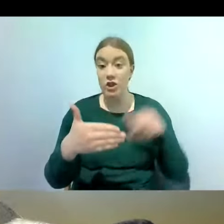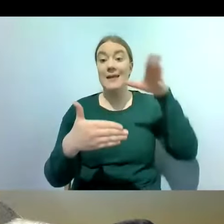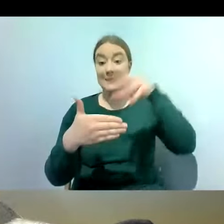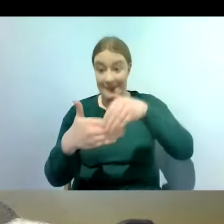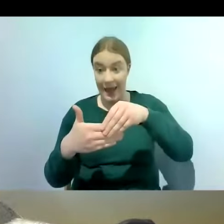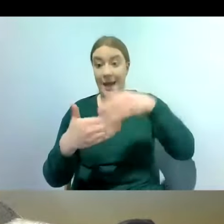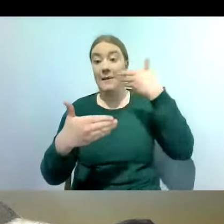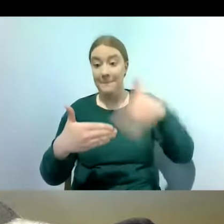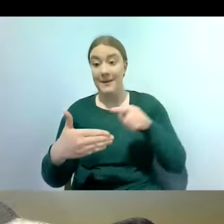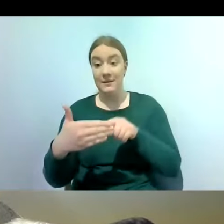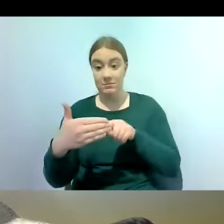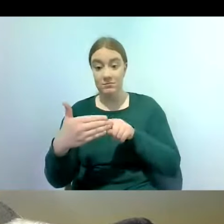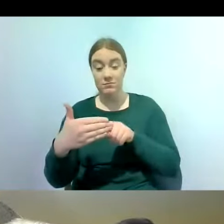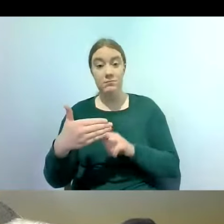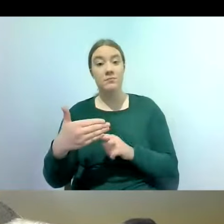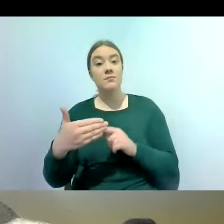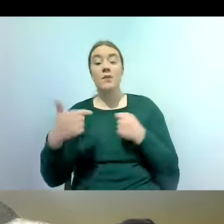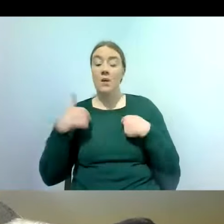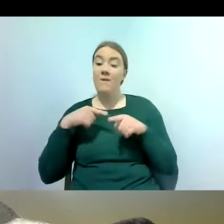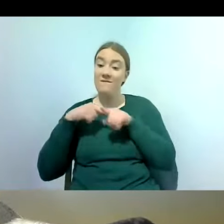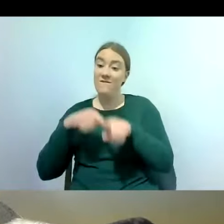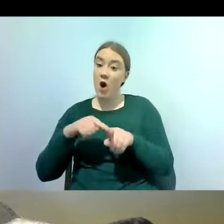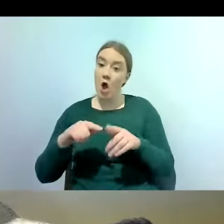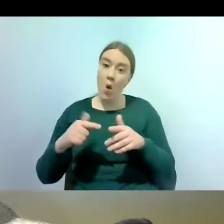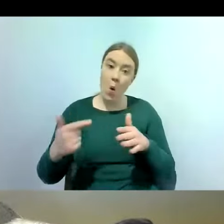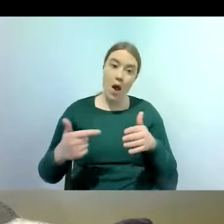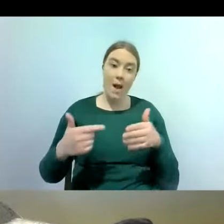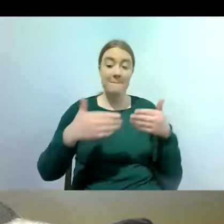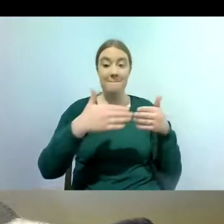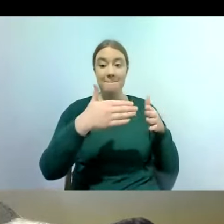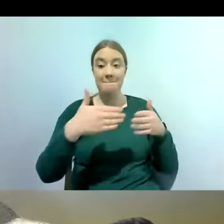we then look at the upstream barriers and how they're impacting the migration